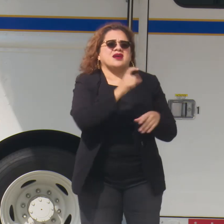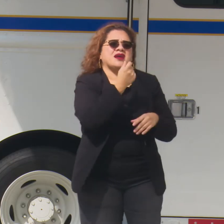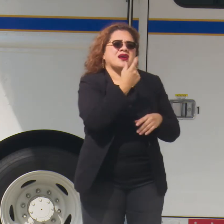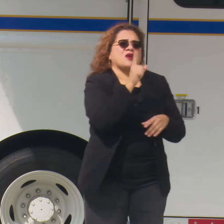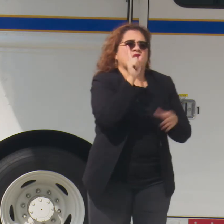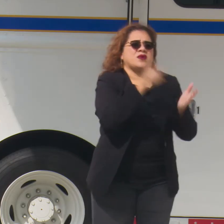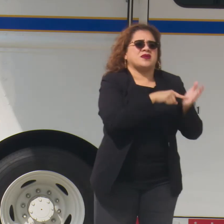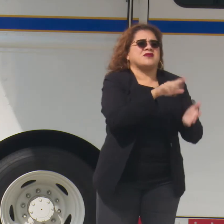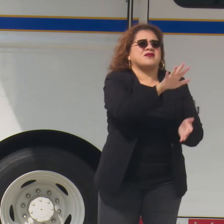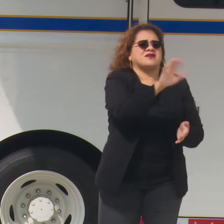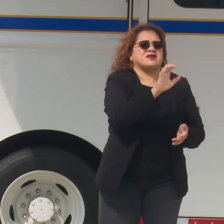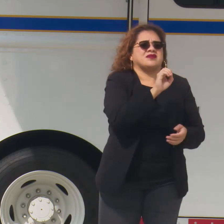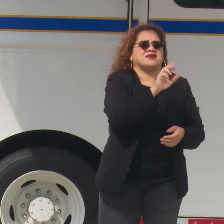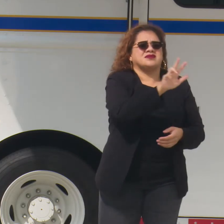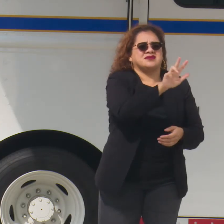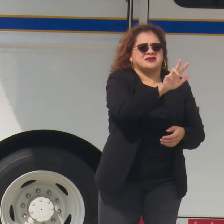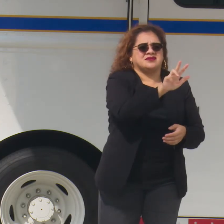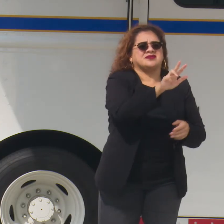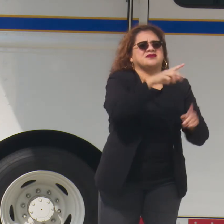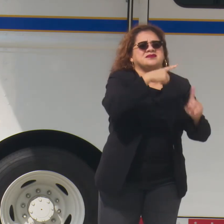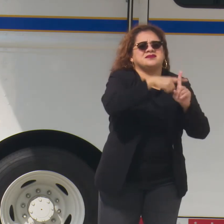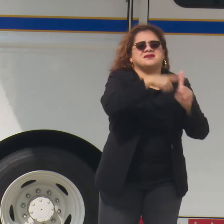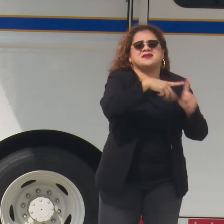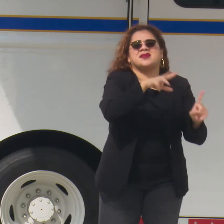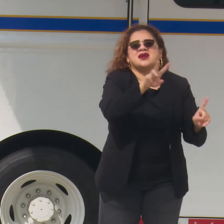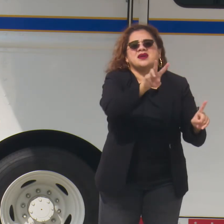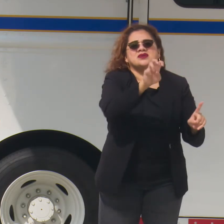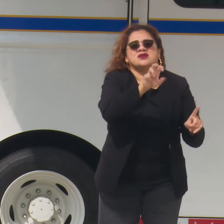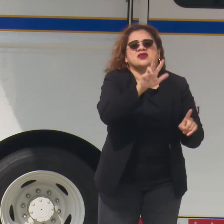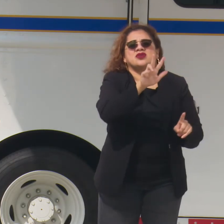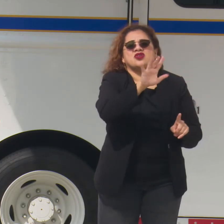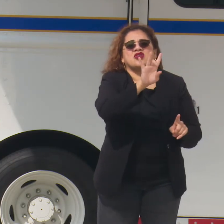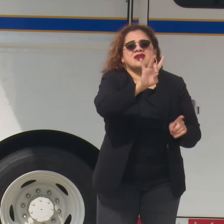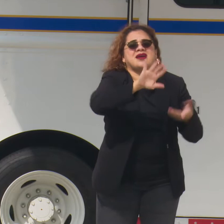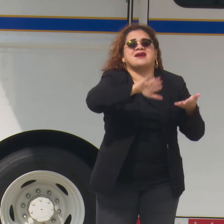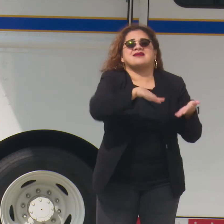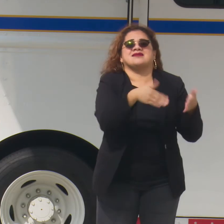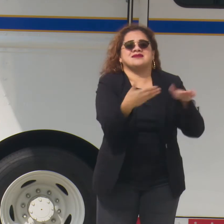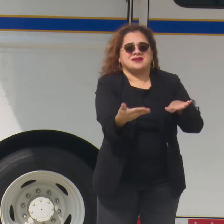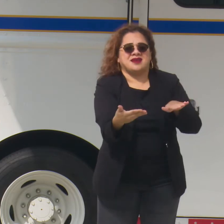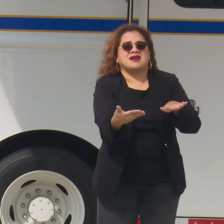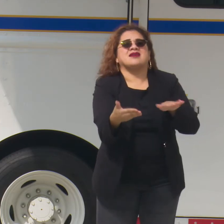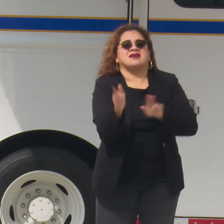COVID-19 cases and 238 deaths. The advancement project completed a